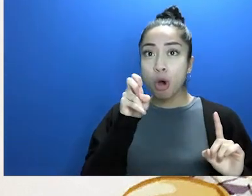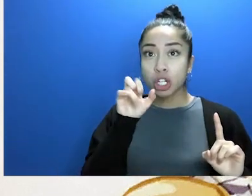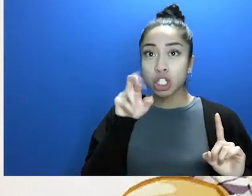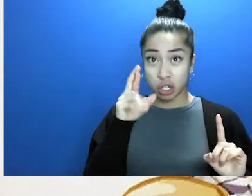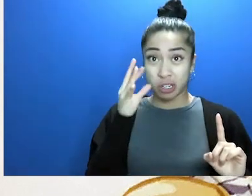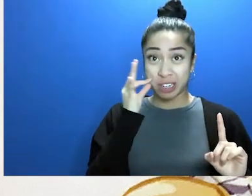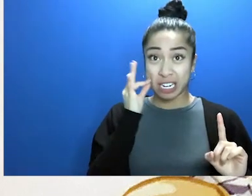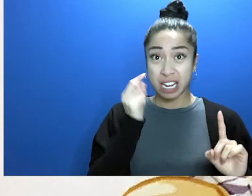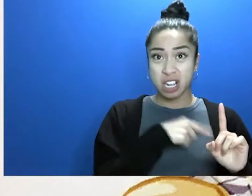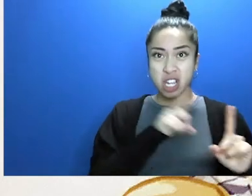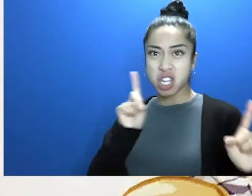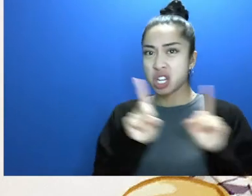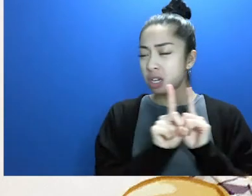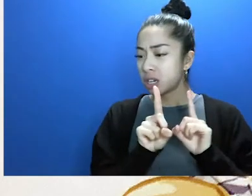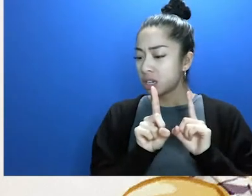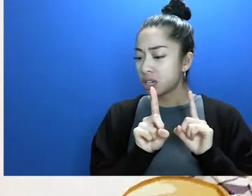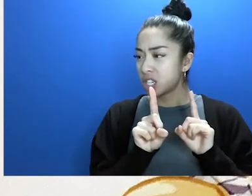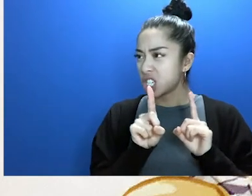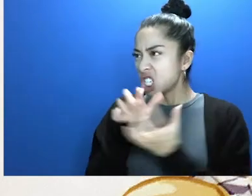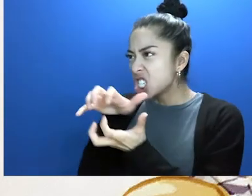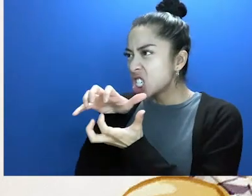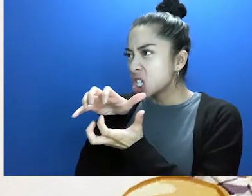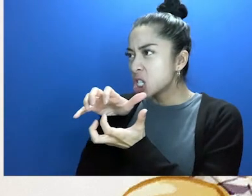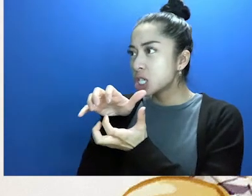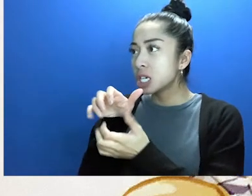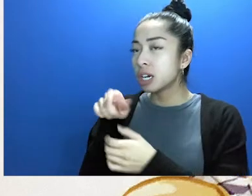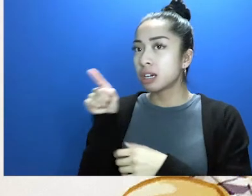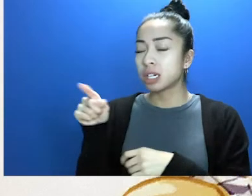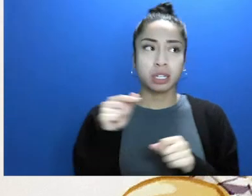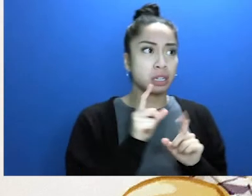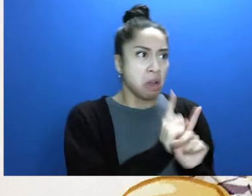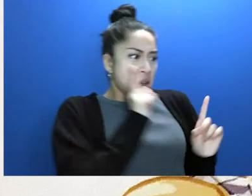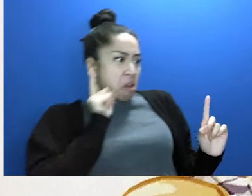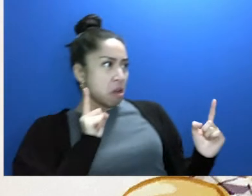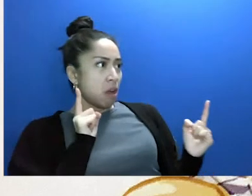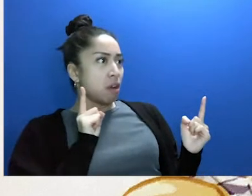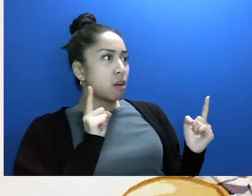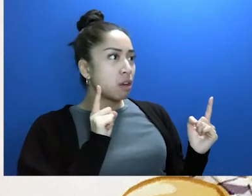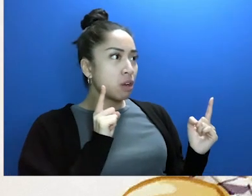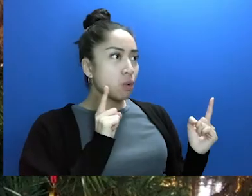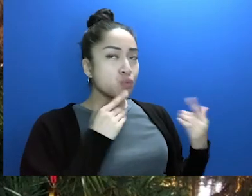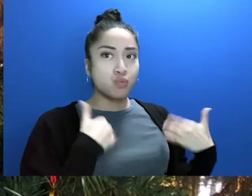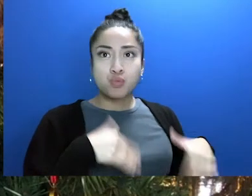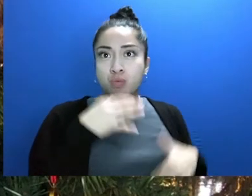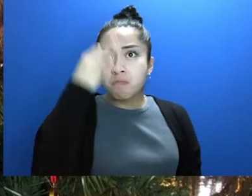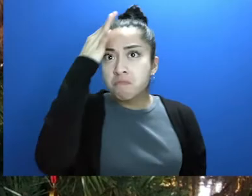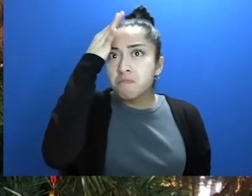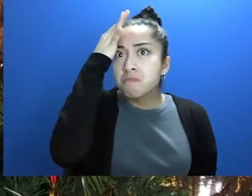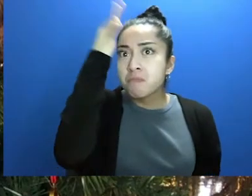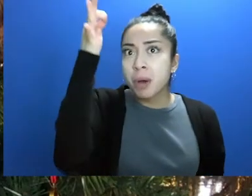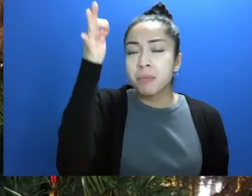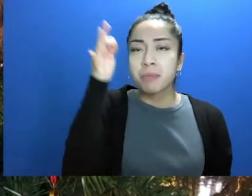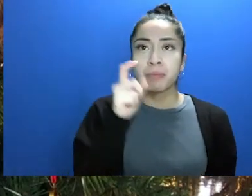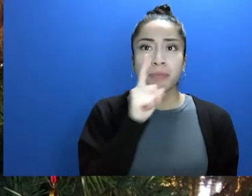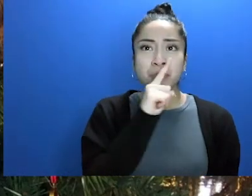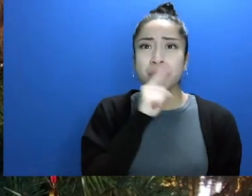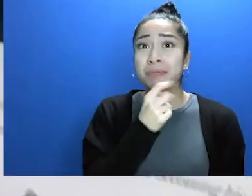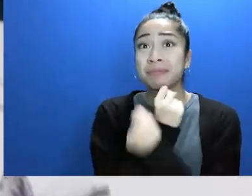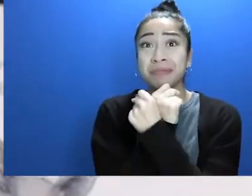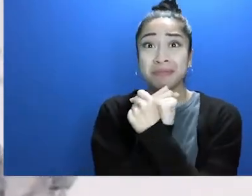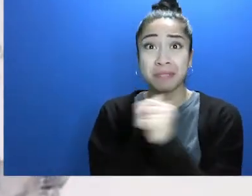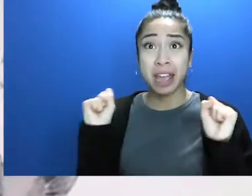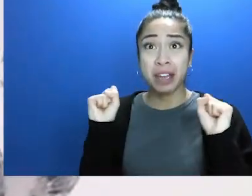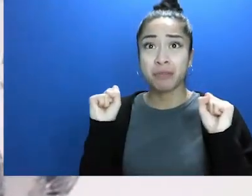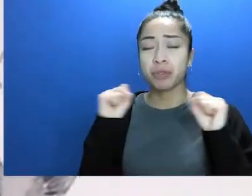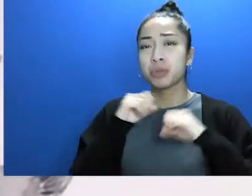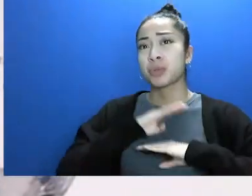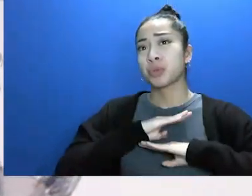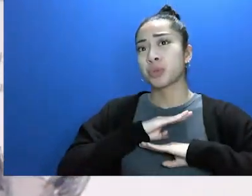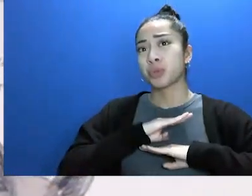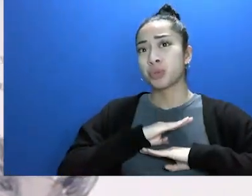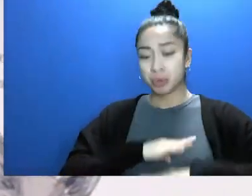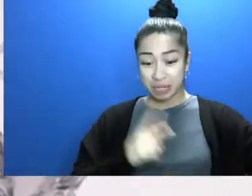back it seems claris was safe from becoming his snack look at that monster is defending claris